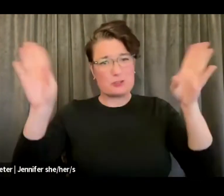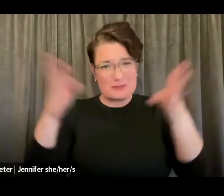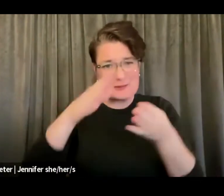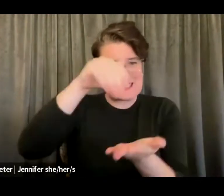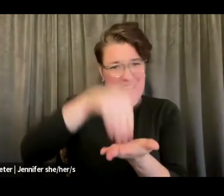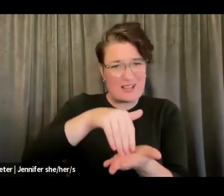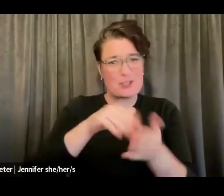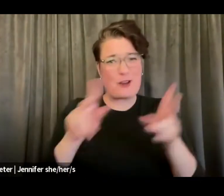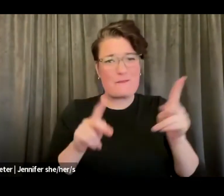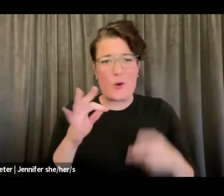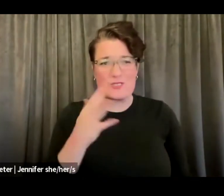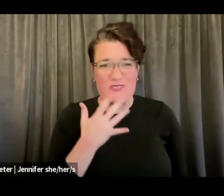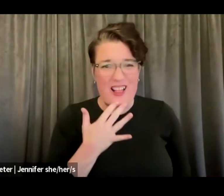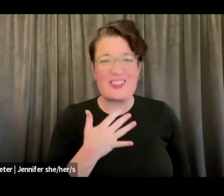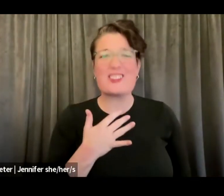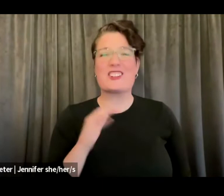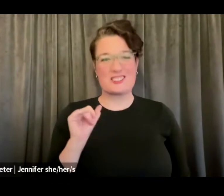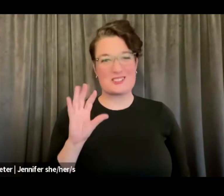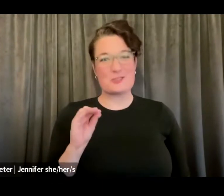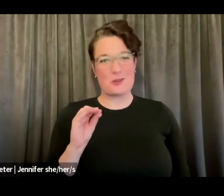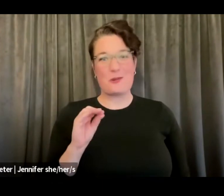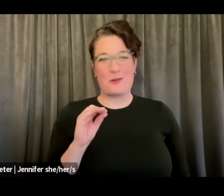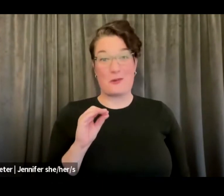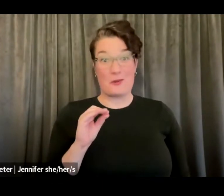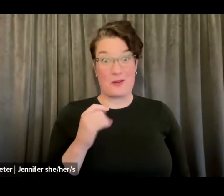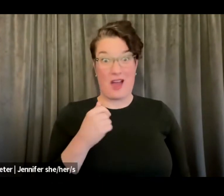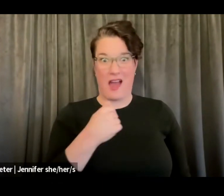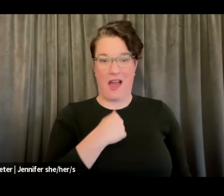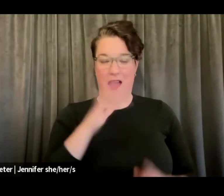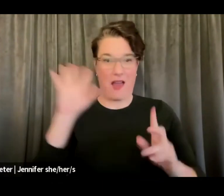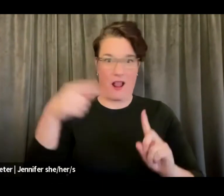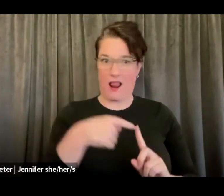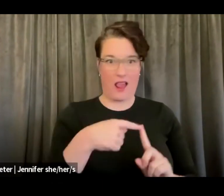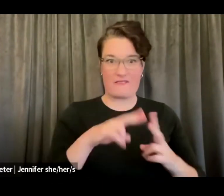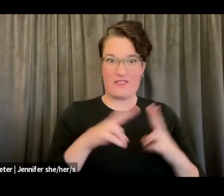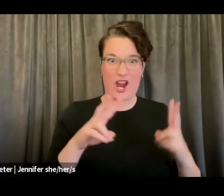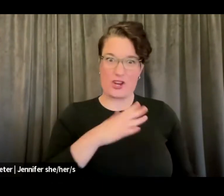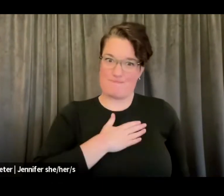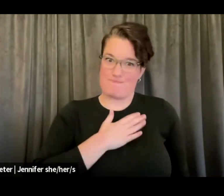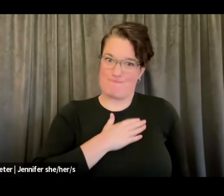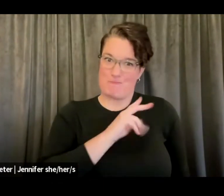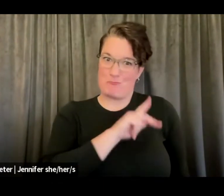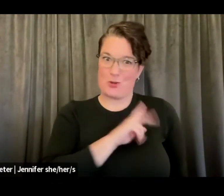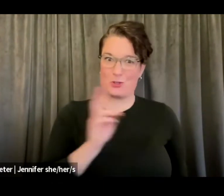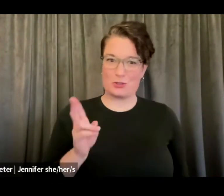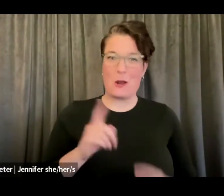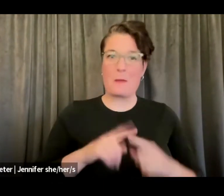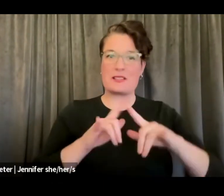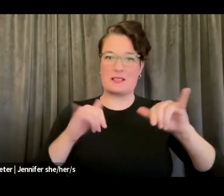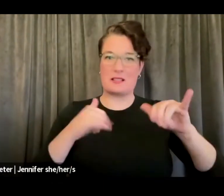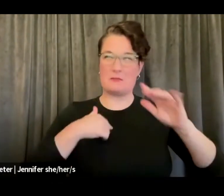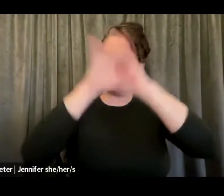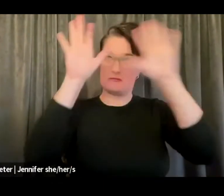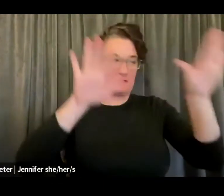So yeah, I kind of went super personal, but also like, where am I in this